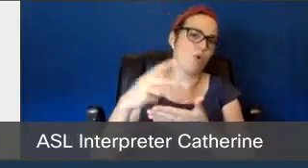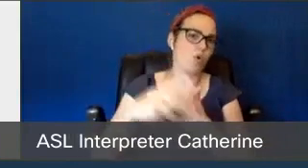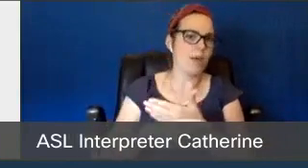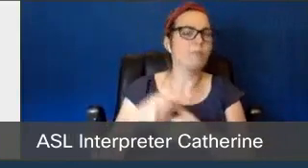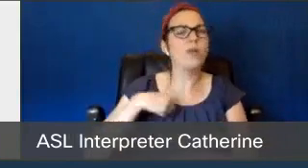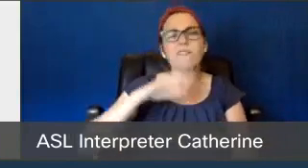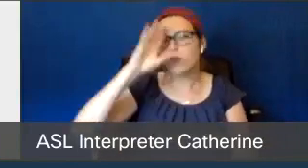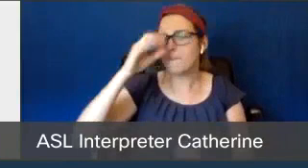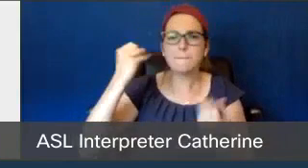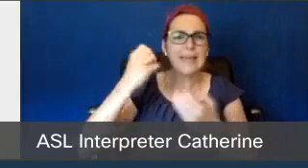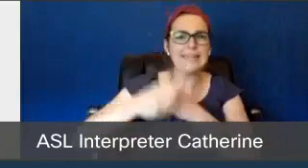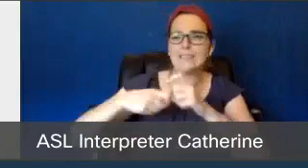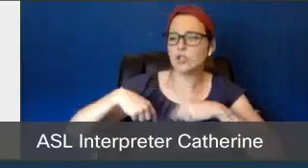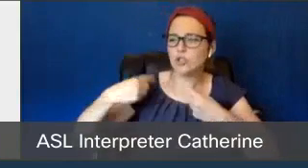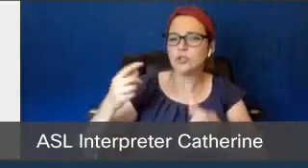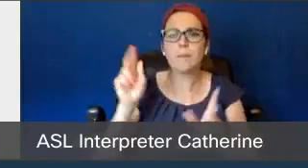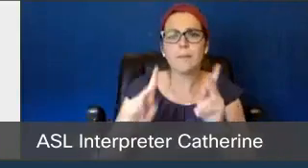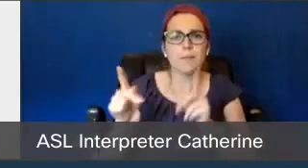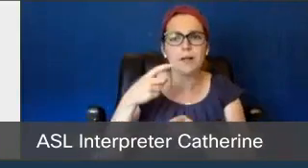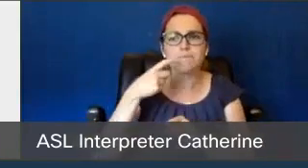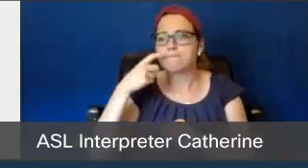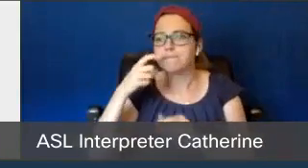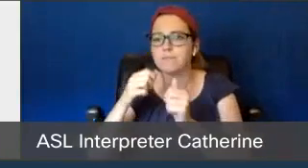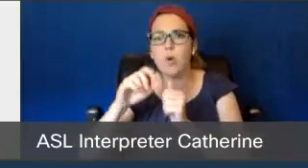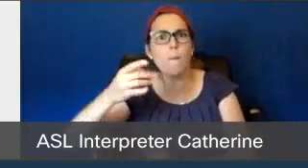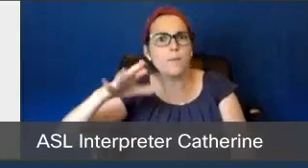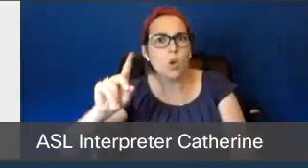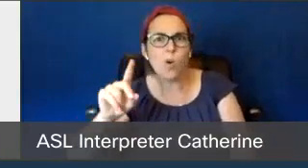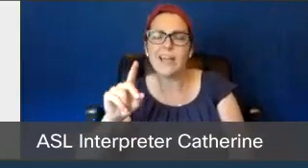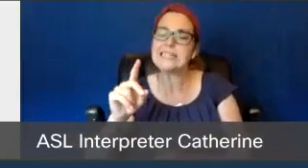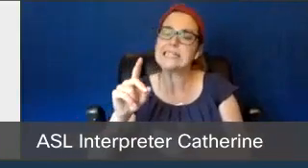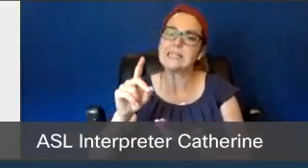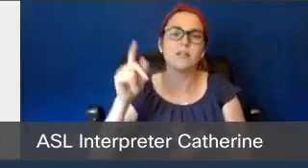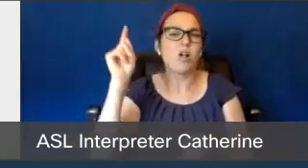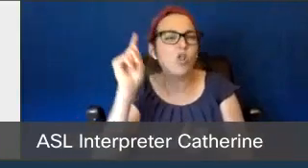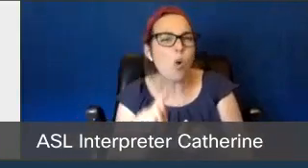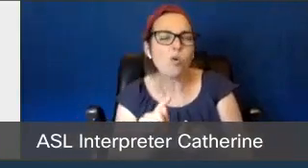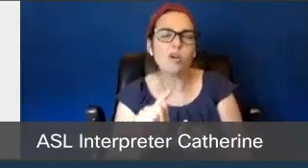diagnoses have lower successful completion rates in drug courts, they have higher recidivism rates